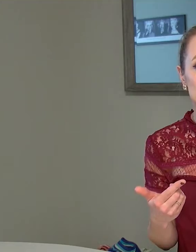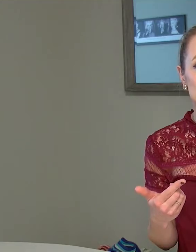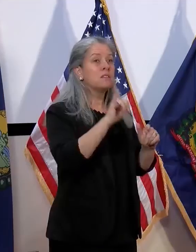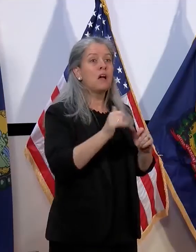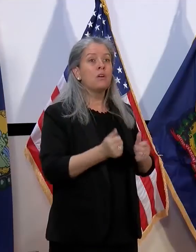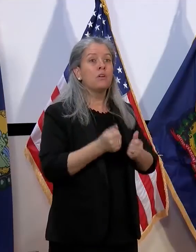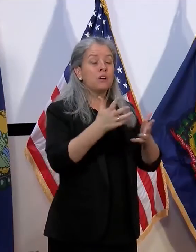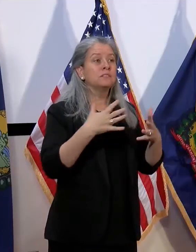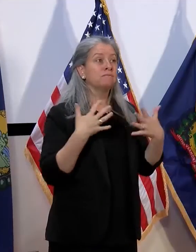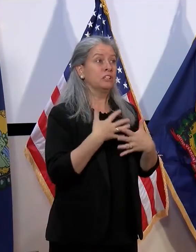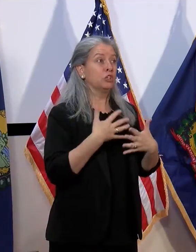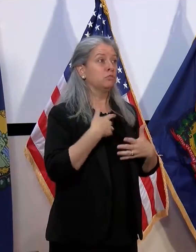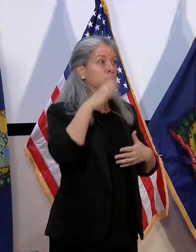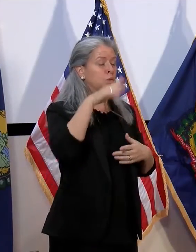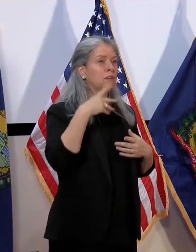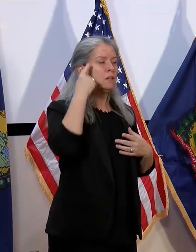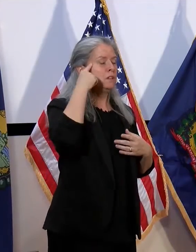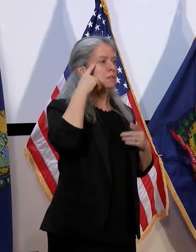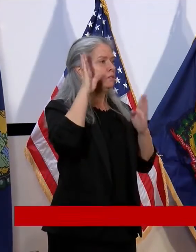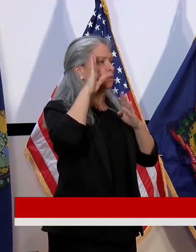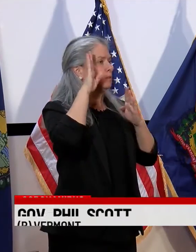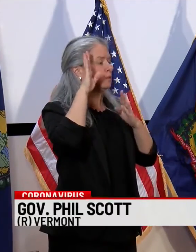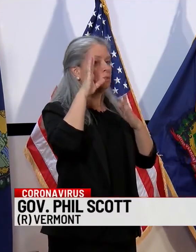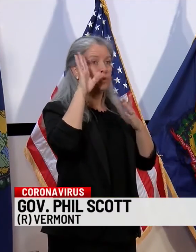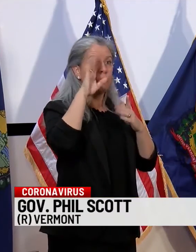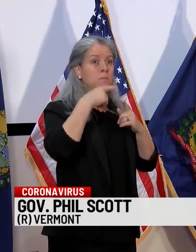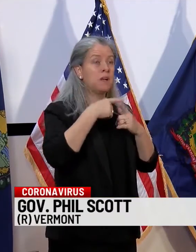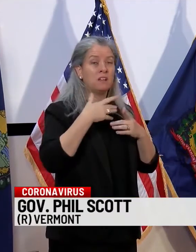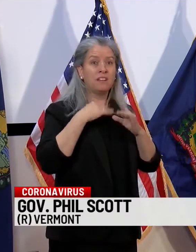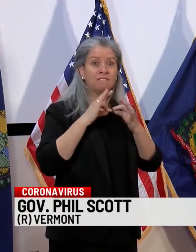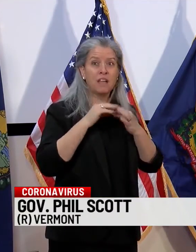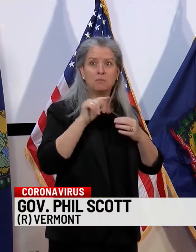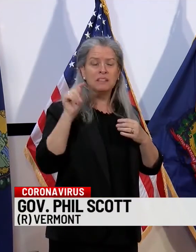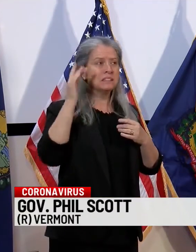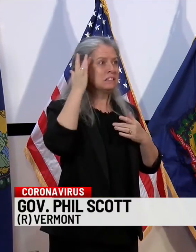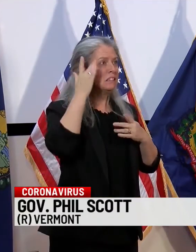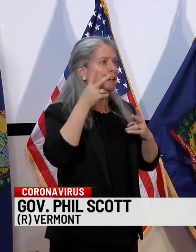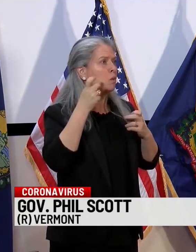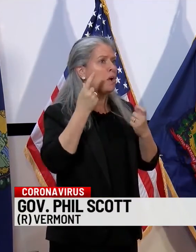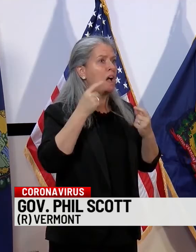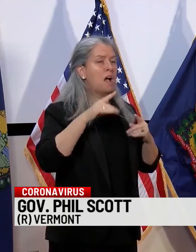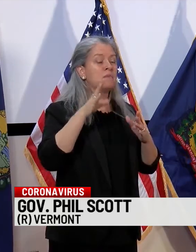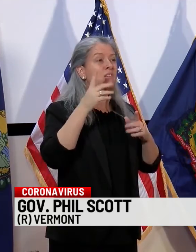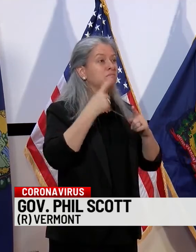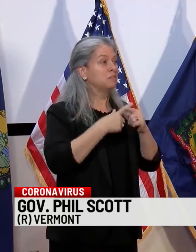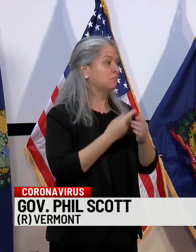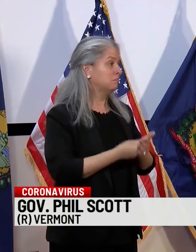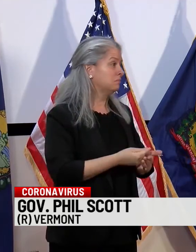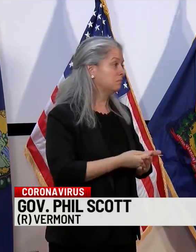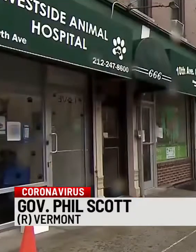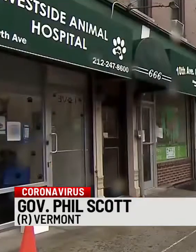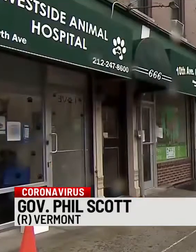WONDERING HOW THEY ARE GOING TO PAY THEIR BILLS.PHIL SCOTT "Many are concerned not only about the health of their family, but about their financial future as well."